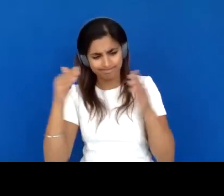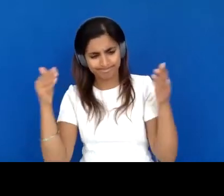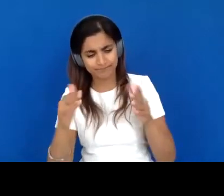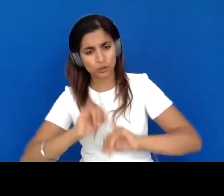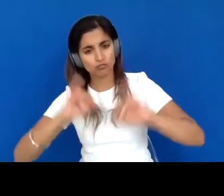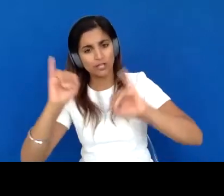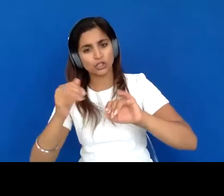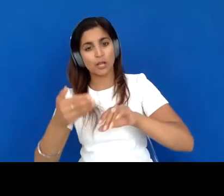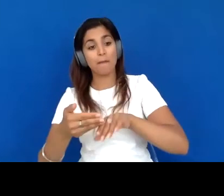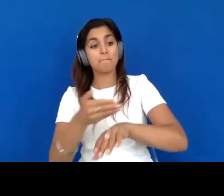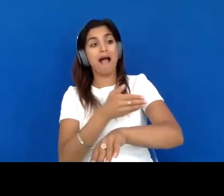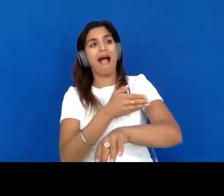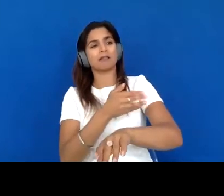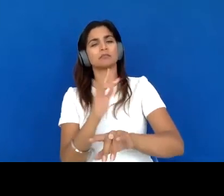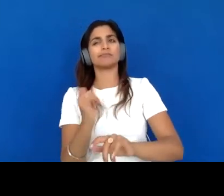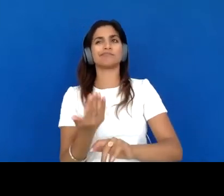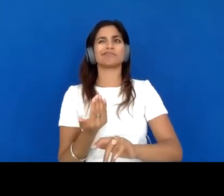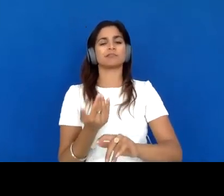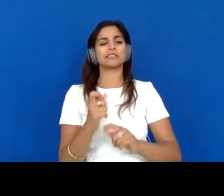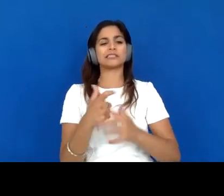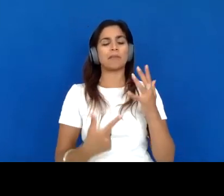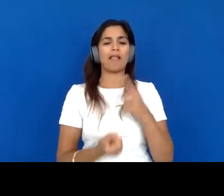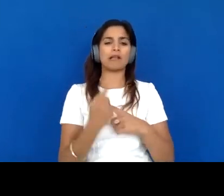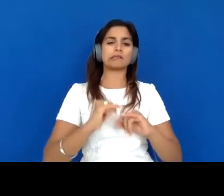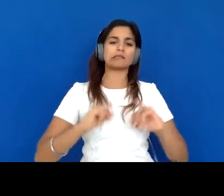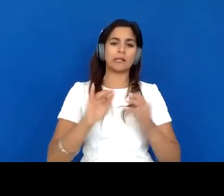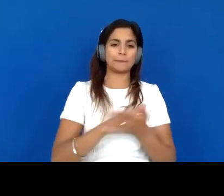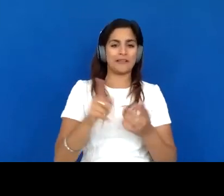the need for conceptualizing a livable present and future for disabled properly